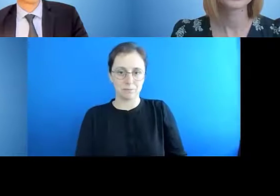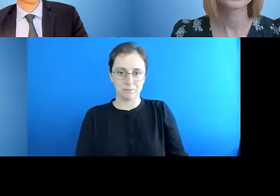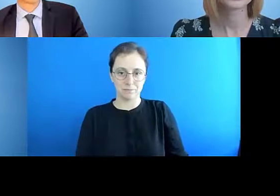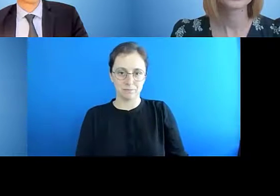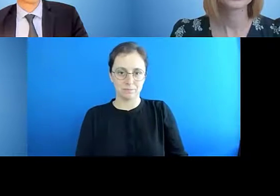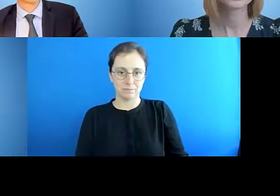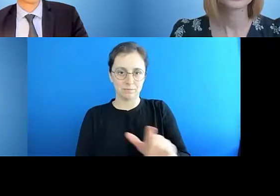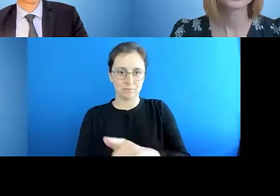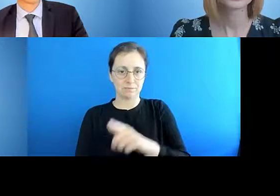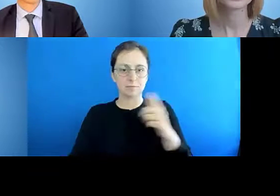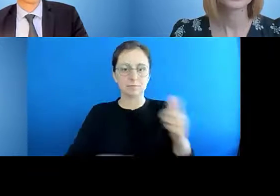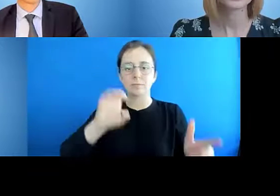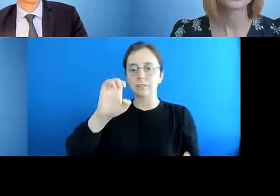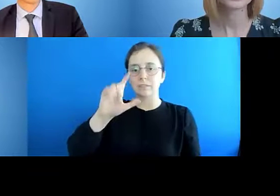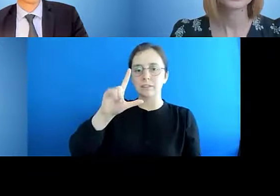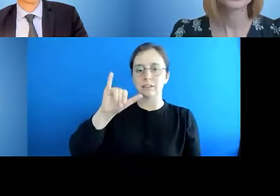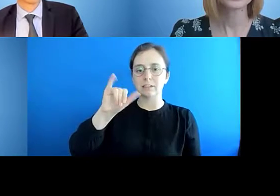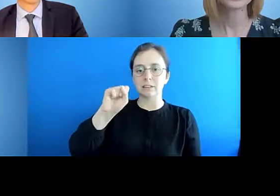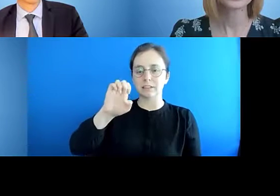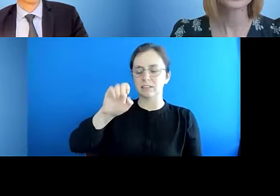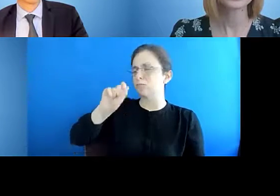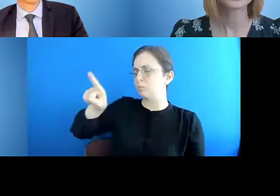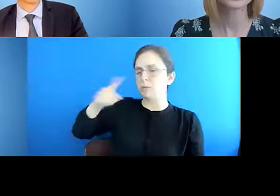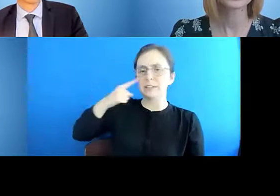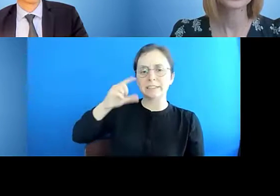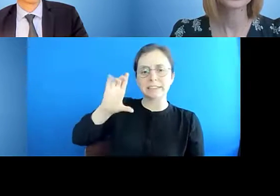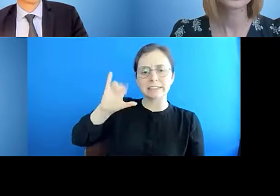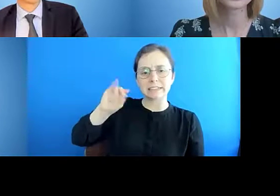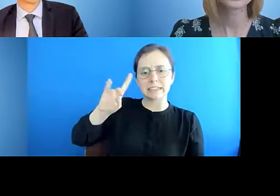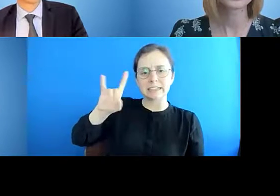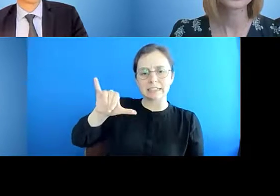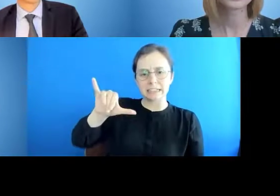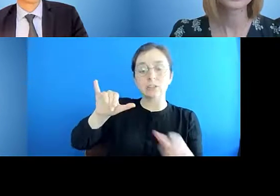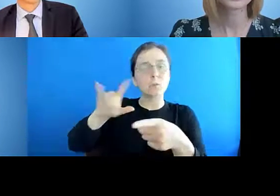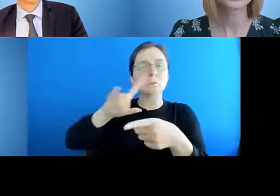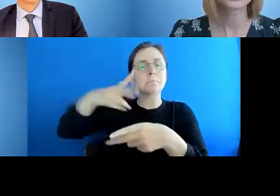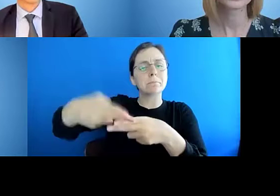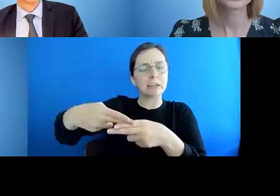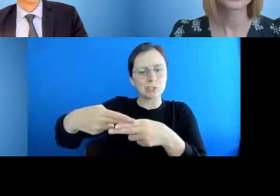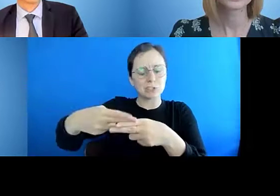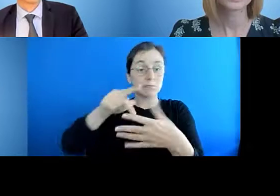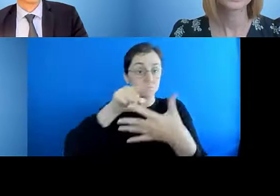Elyse Sullivan: And sort of a follow-on for you, Cindy, you mentioned allowable and unallowable costs